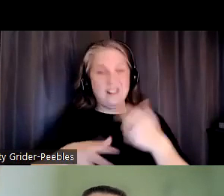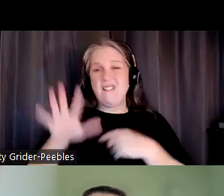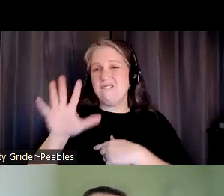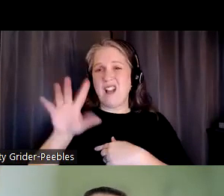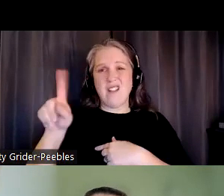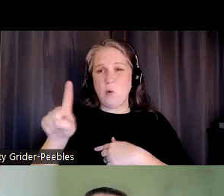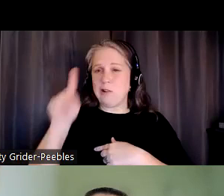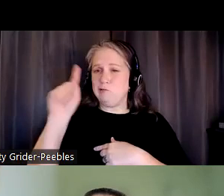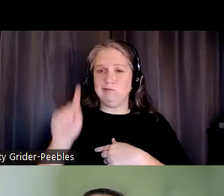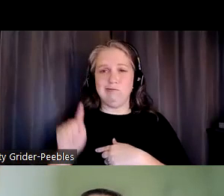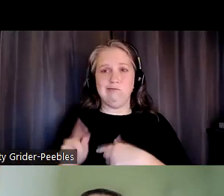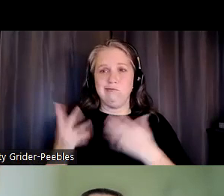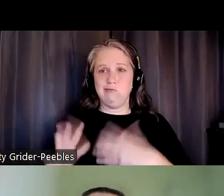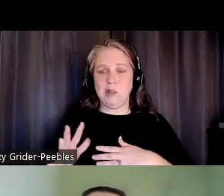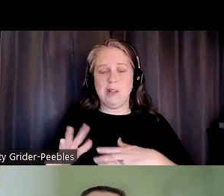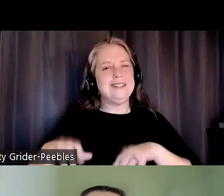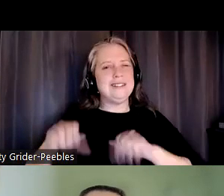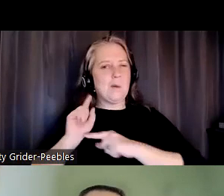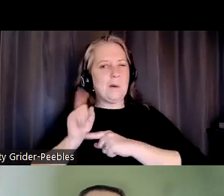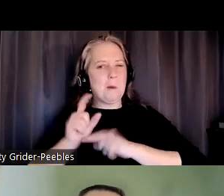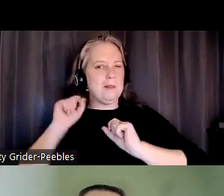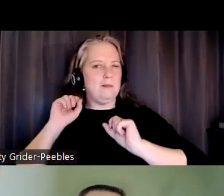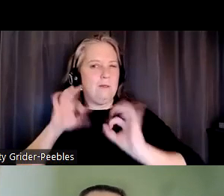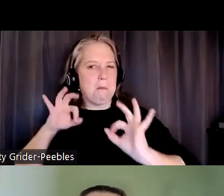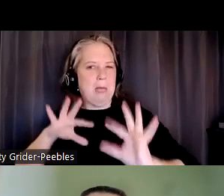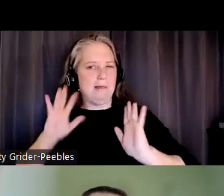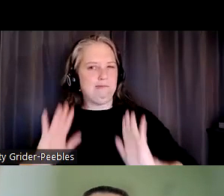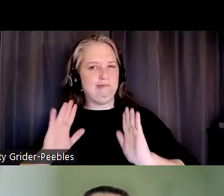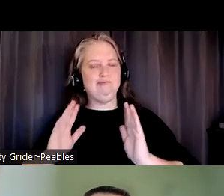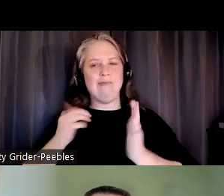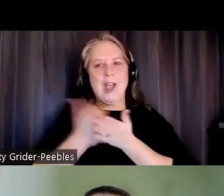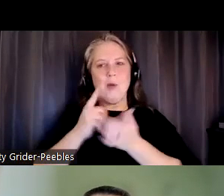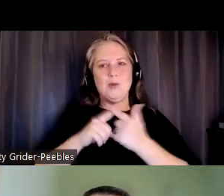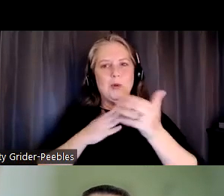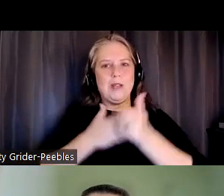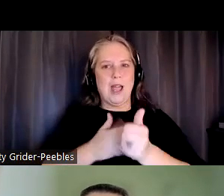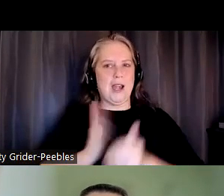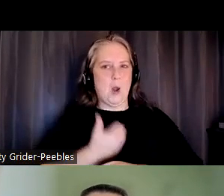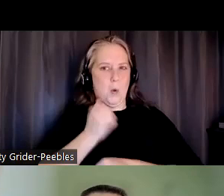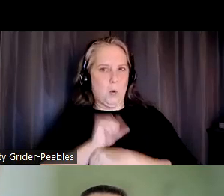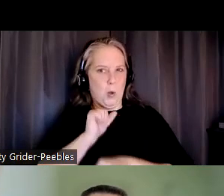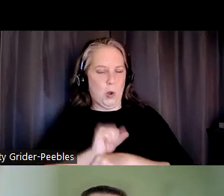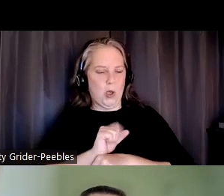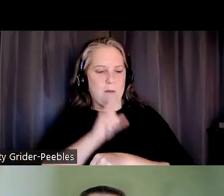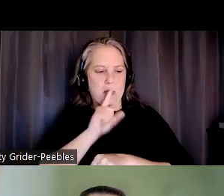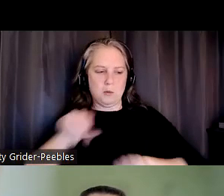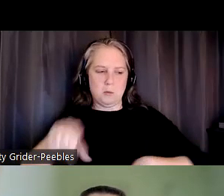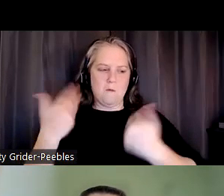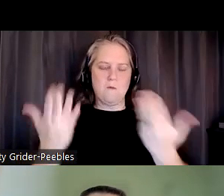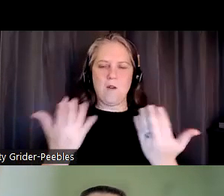minute to give us feedback and guide us in this work and ensure we are providing as much value for you all as we can.